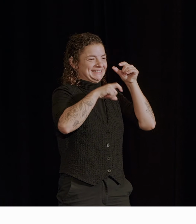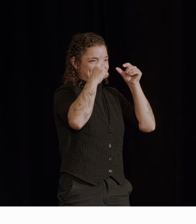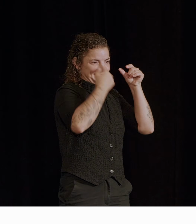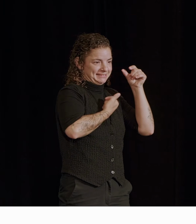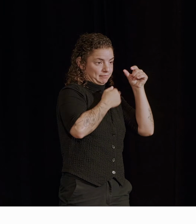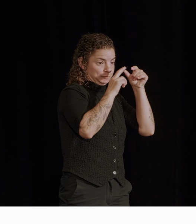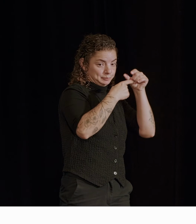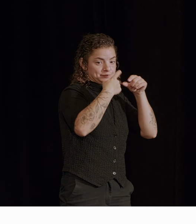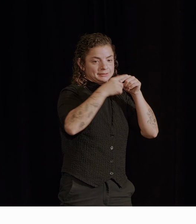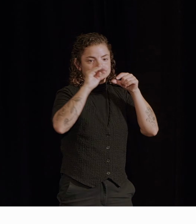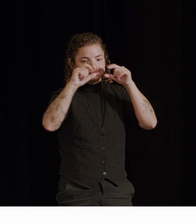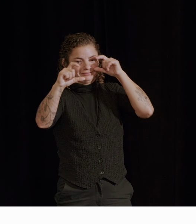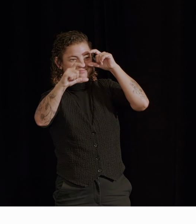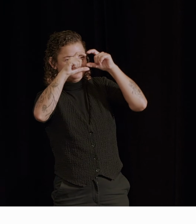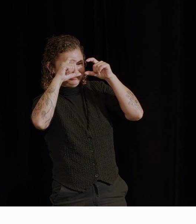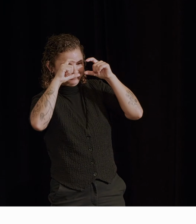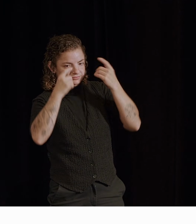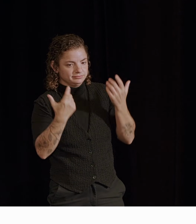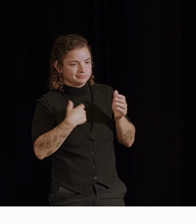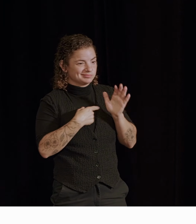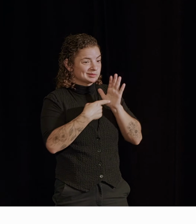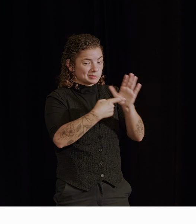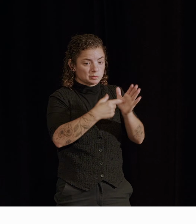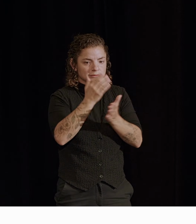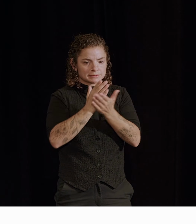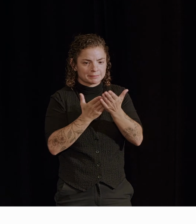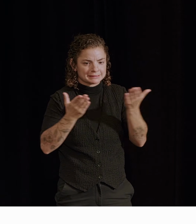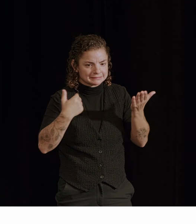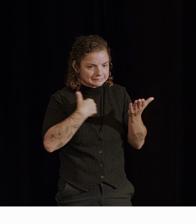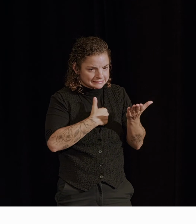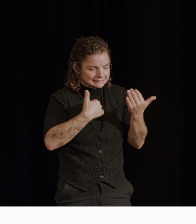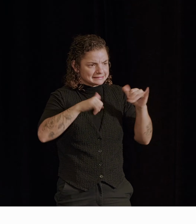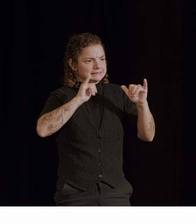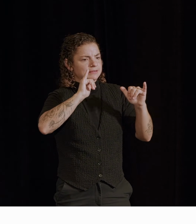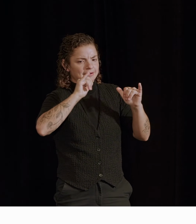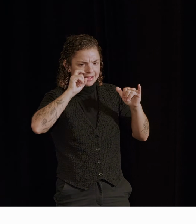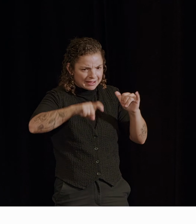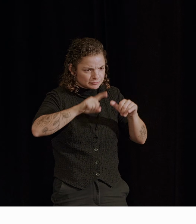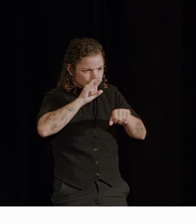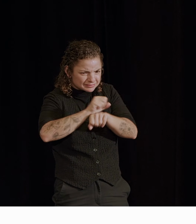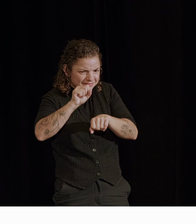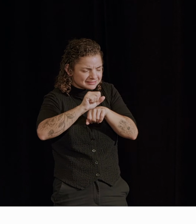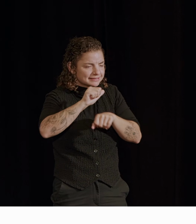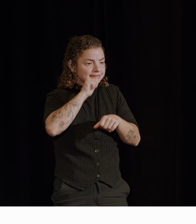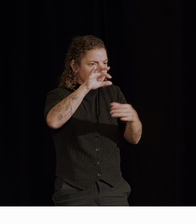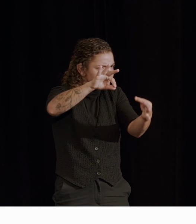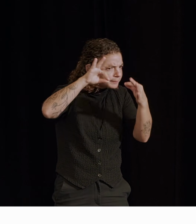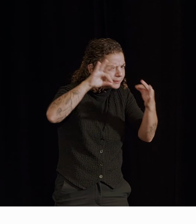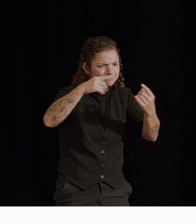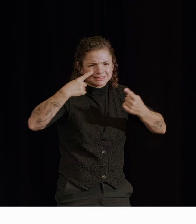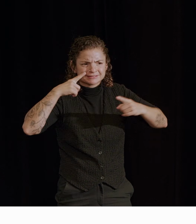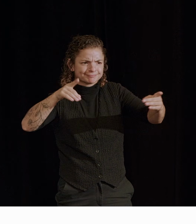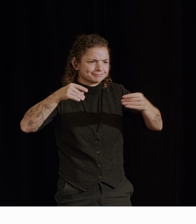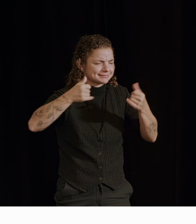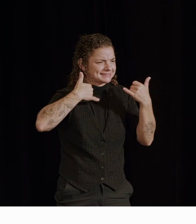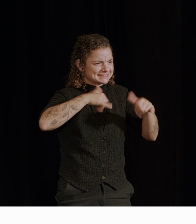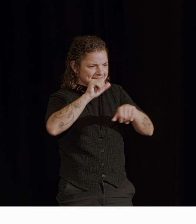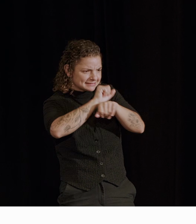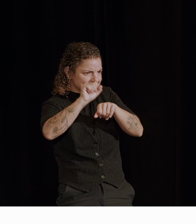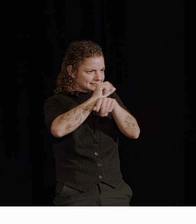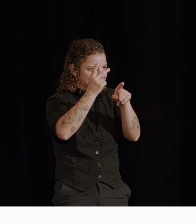that we often do to get by that aren't polished, but that can maybe pave the way for good stuff.